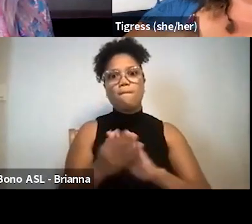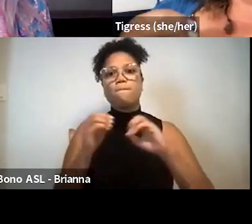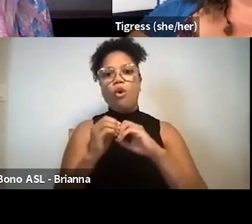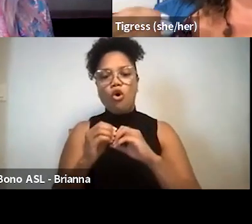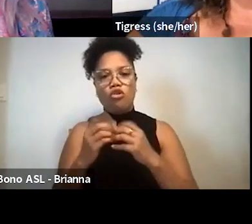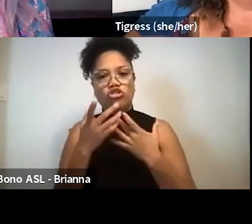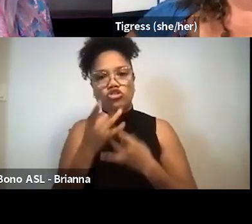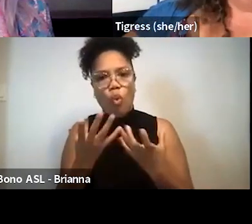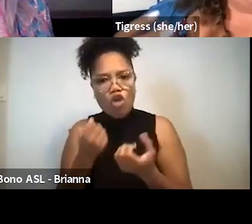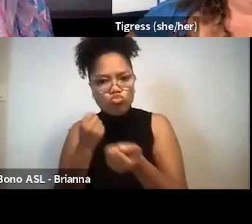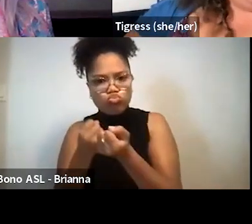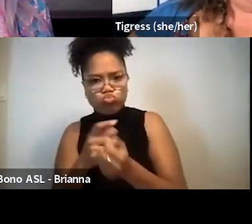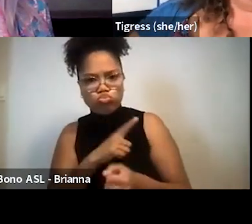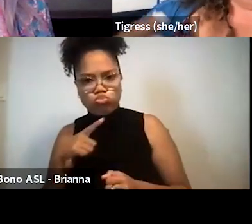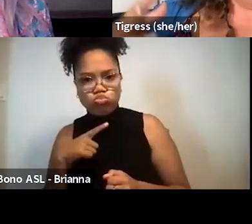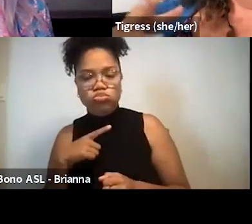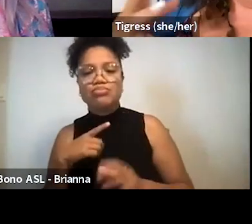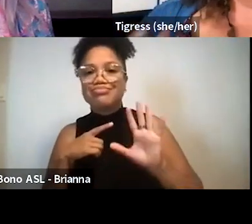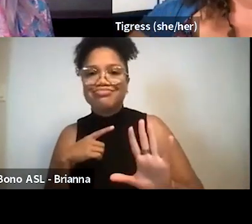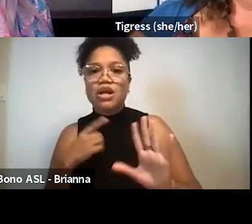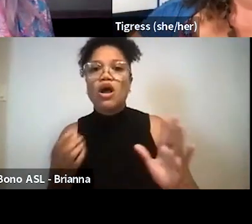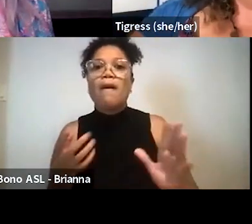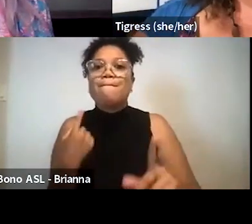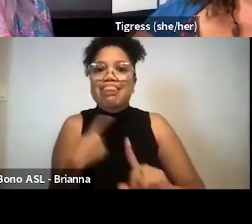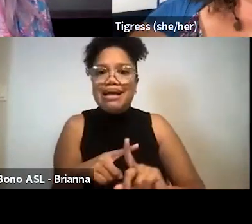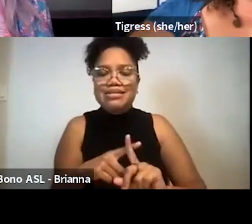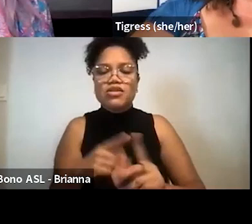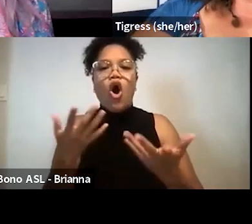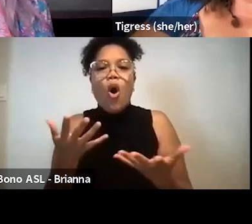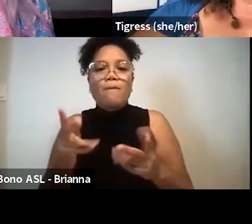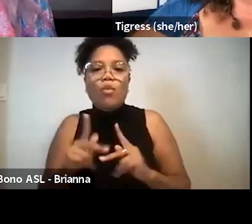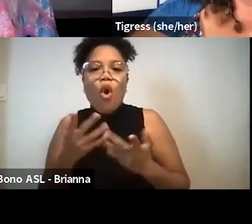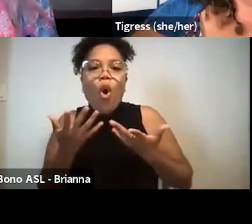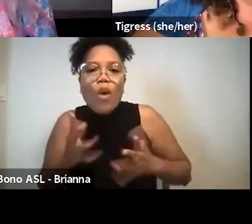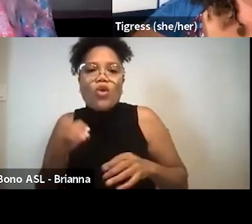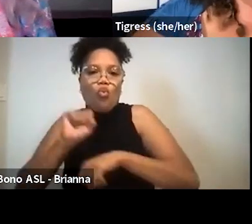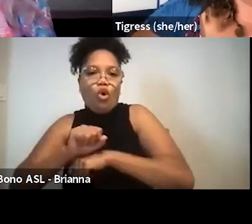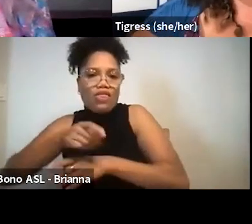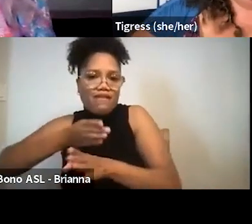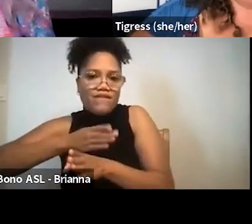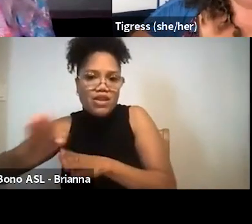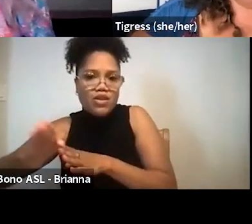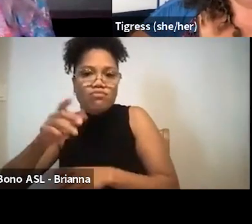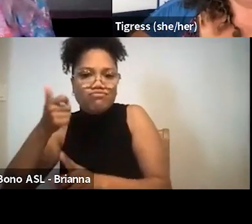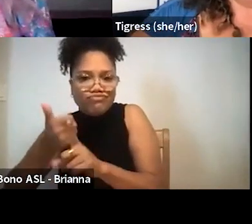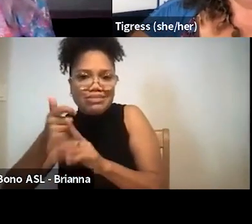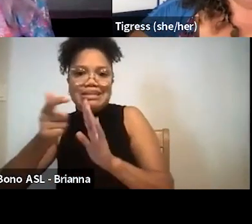but people who are legal professionals who already work in the field will think about the ways that they can use their skill sets